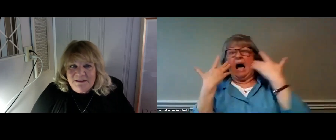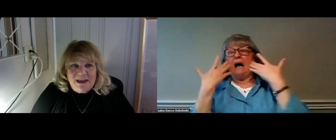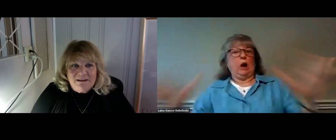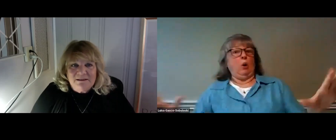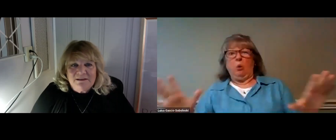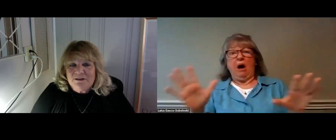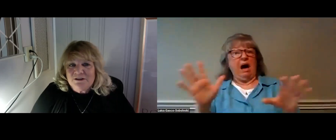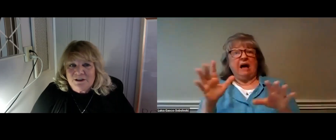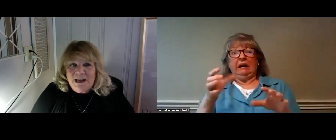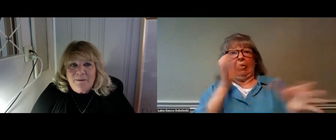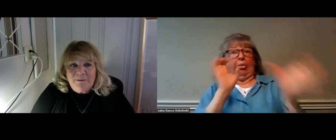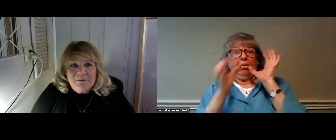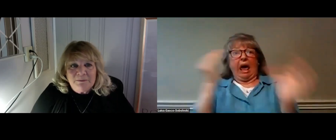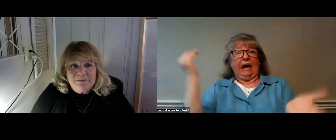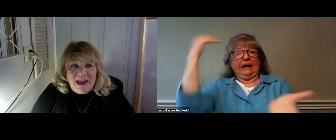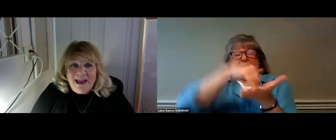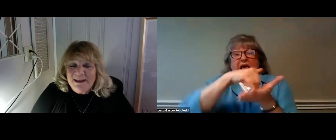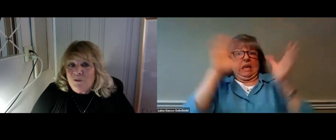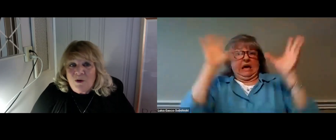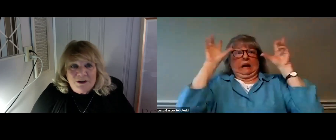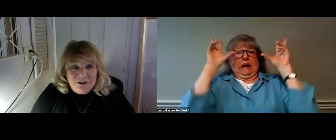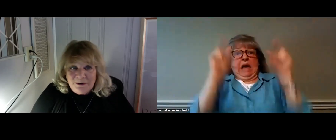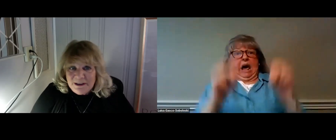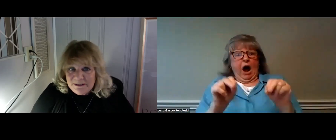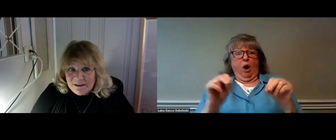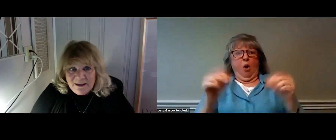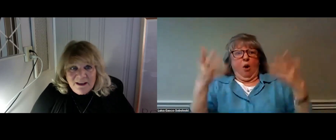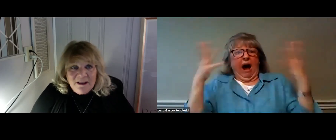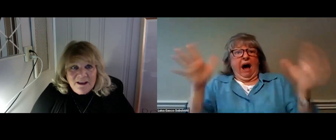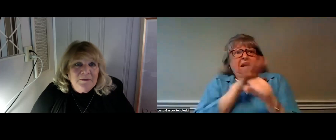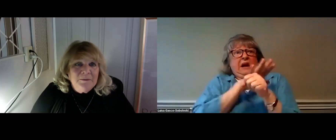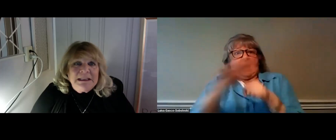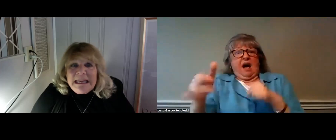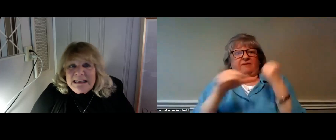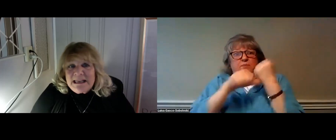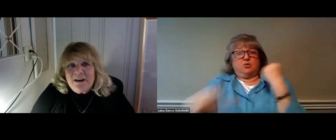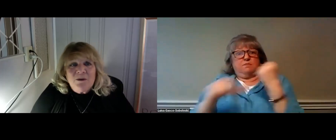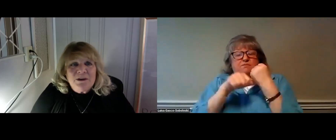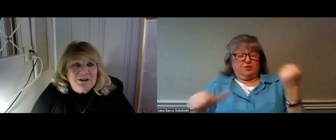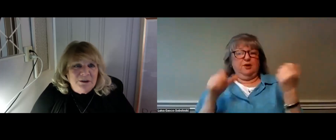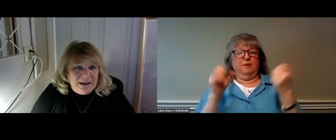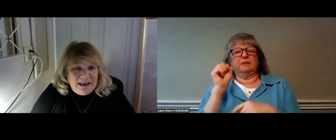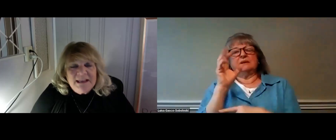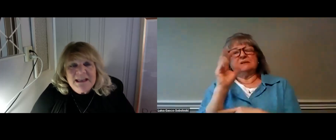that should happen. I didn't want to do it. Please, I don't want to do it and he